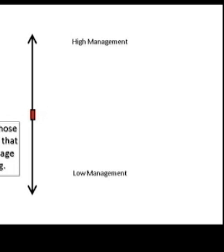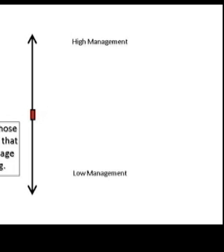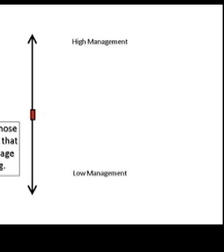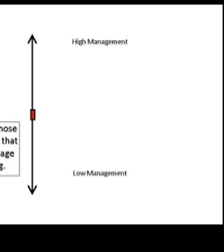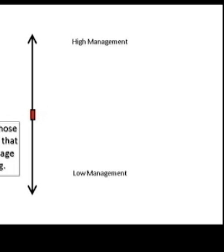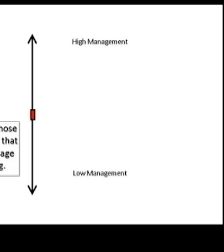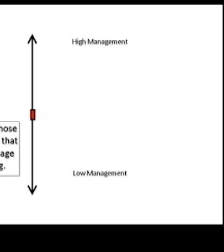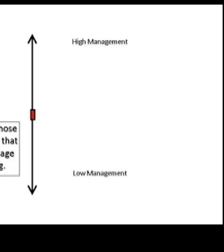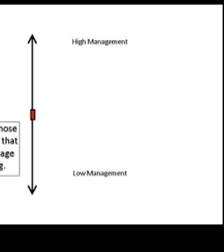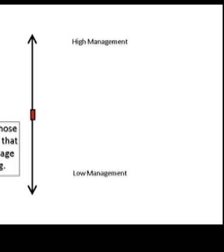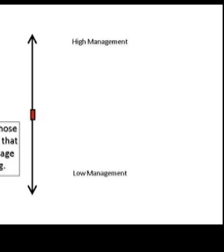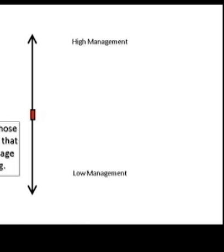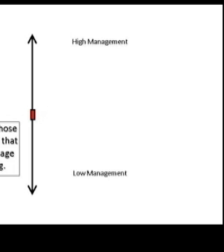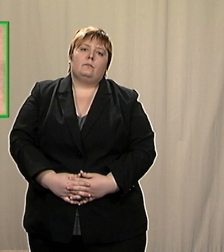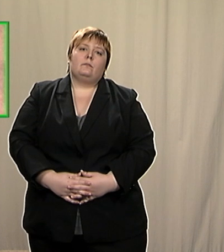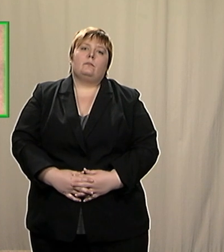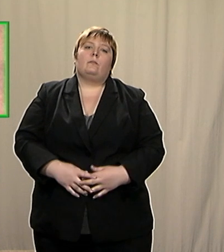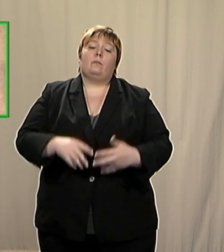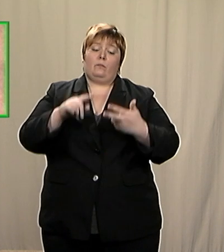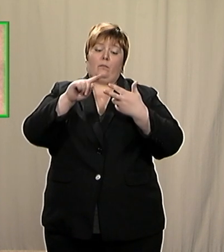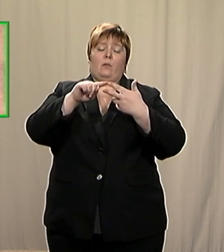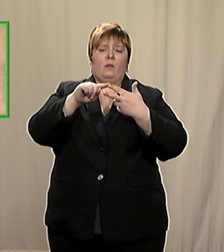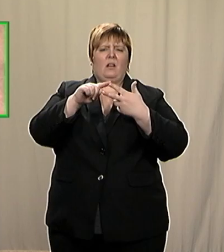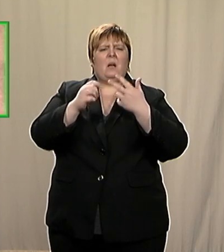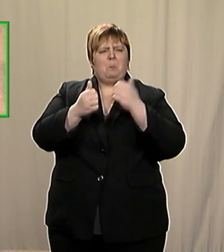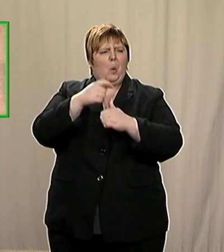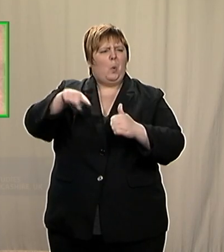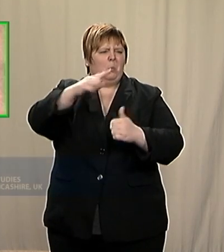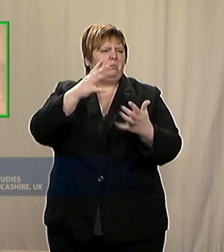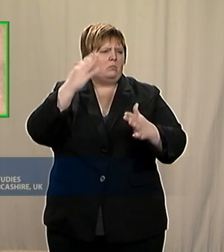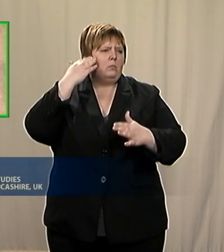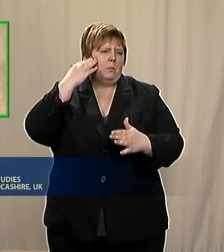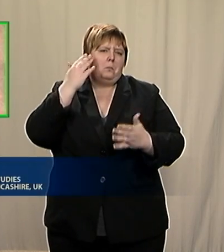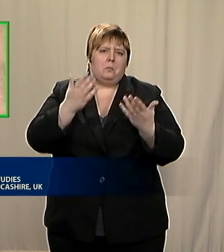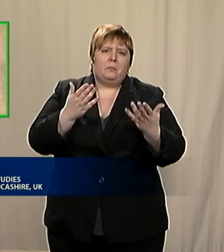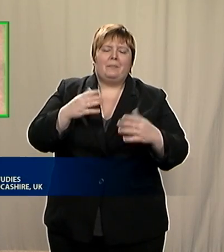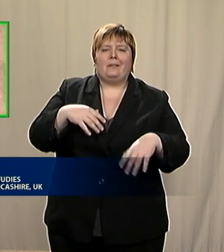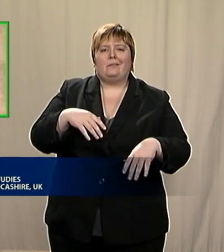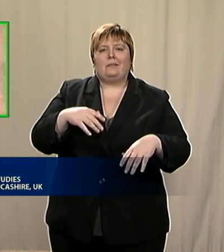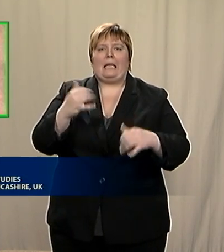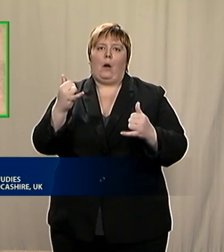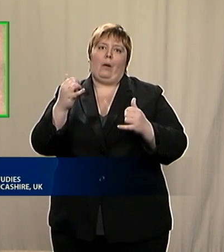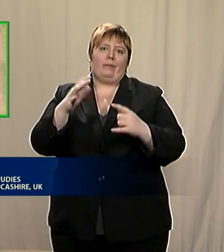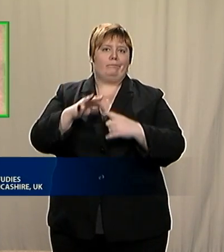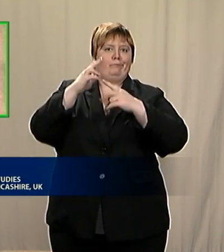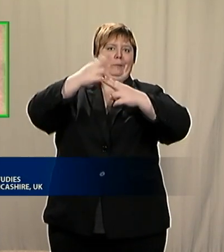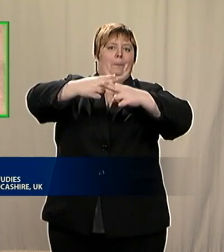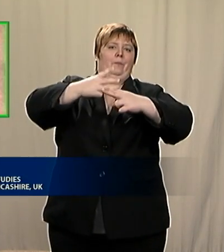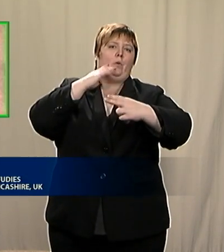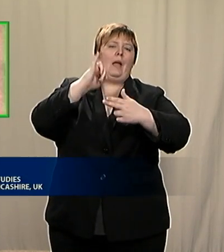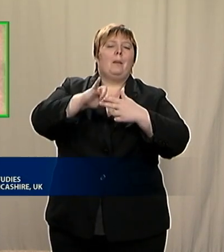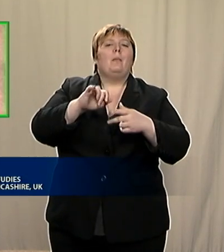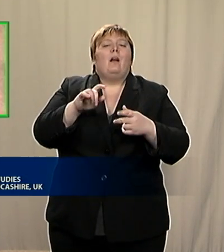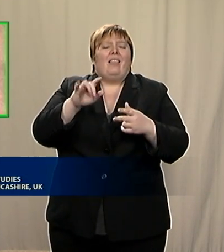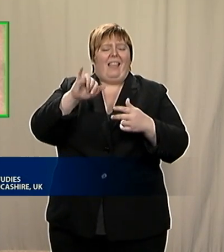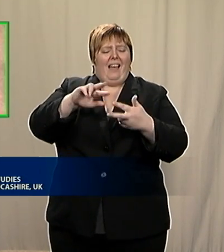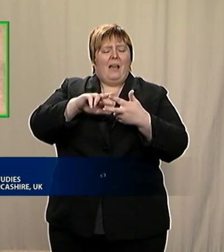This axis is probably one that's familiar to most people. Obviously just giving it a certain name. It's those behaviors or interventions even